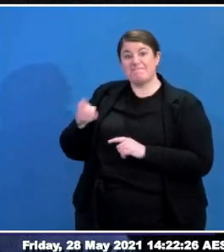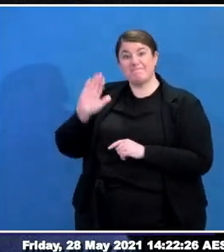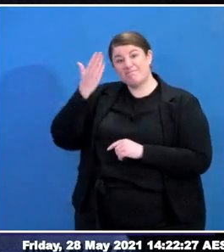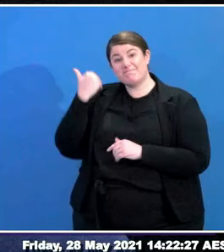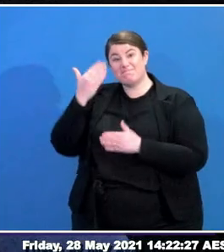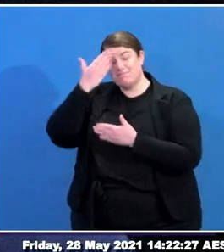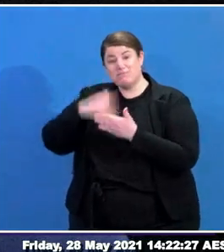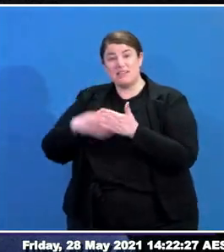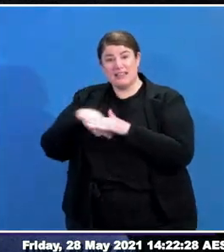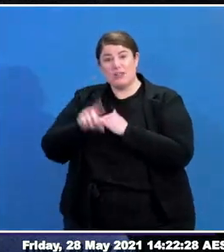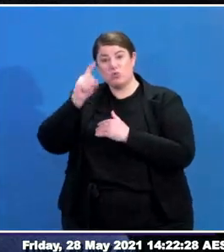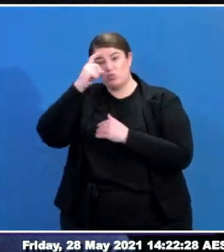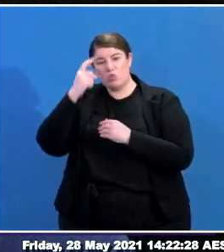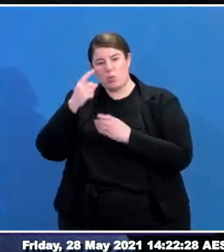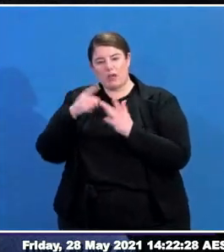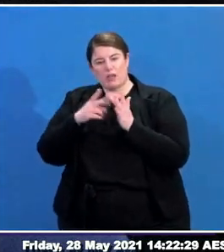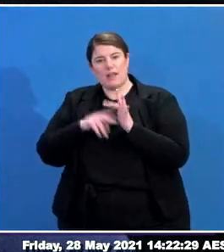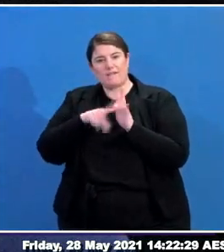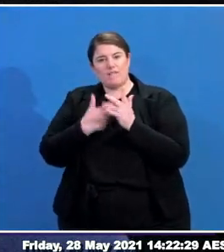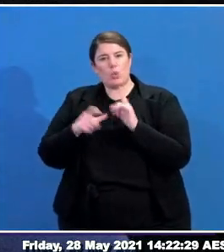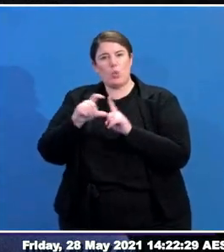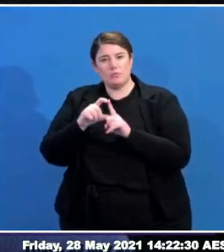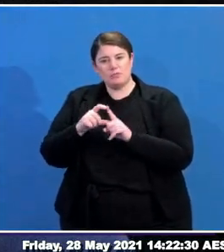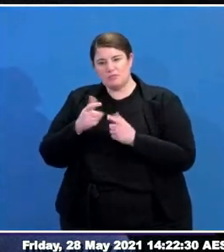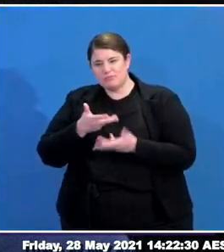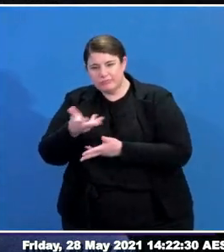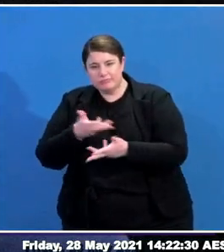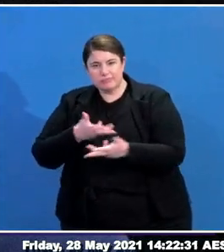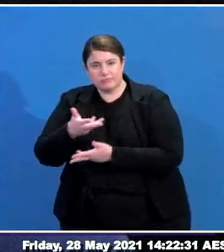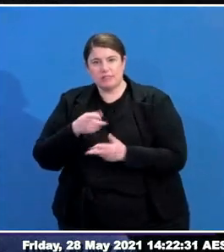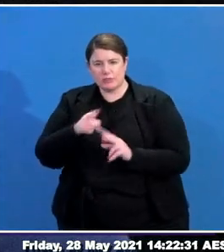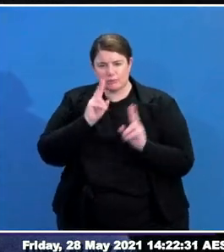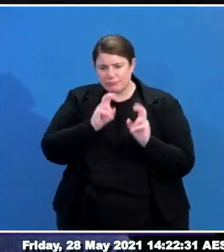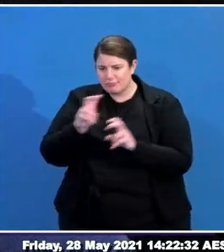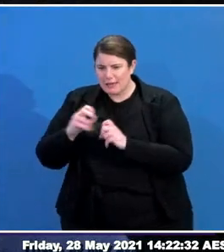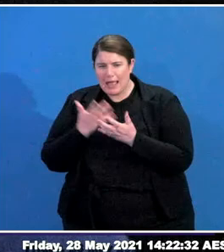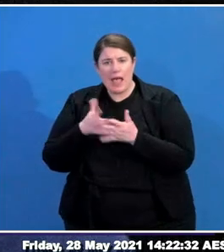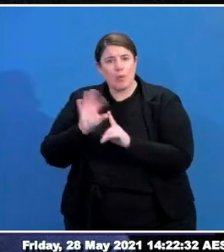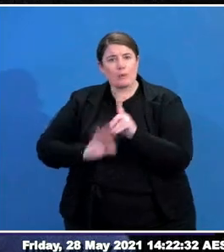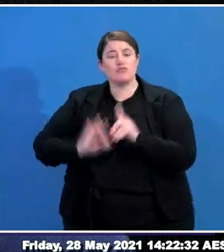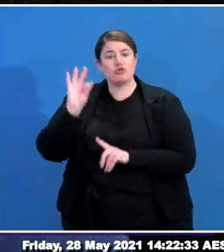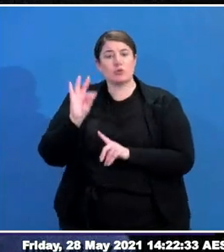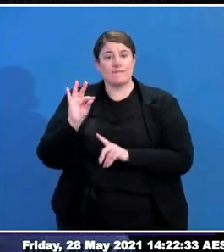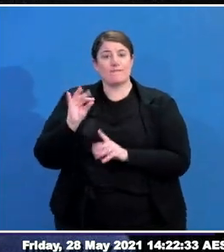looking at the Commission's expertise in this area and, yes, we are